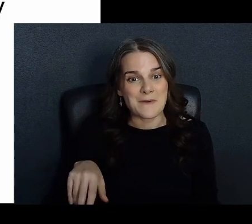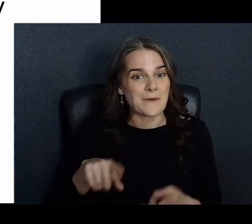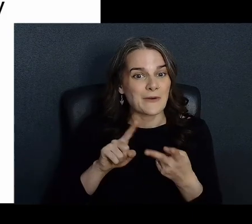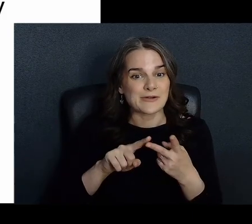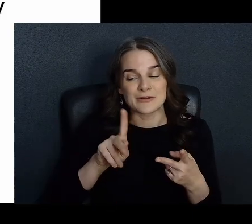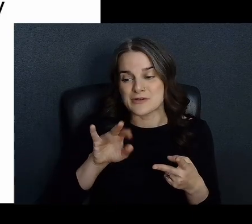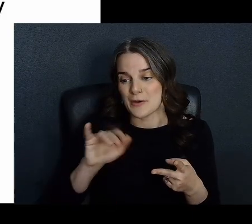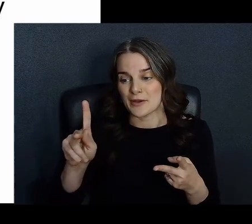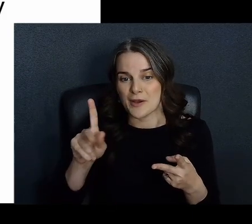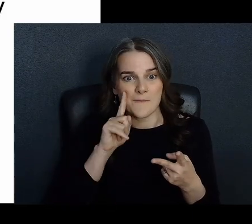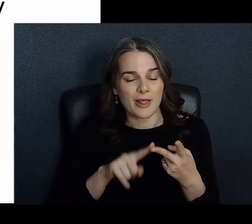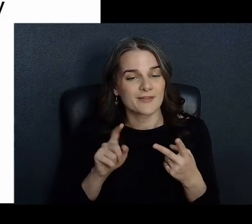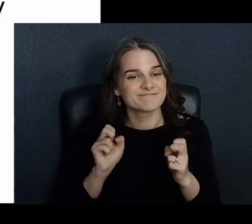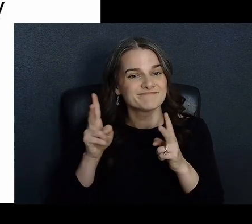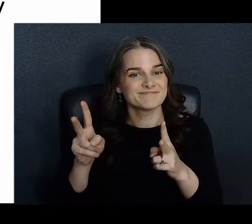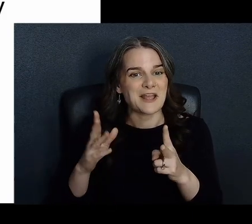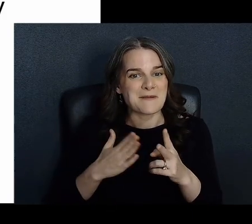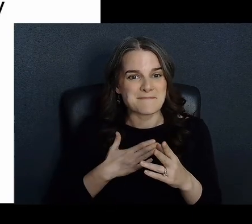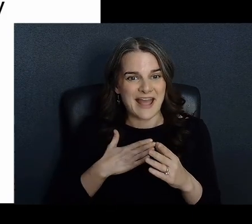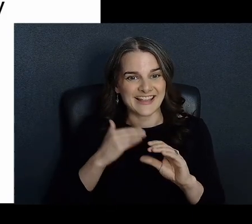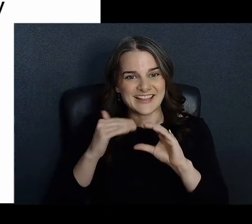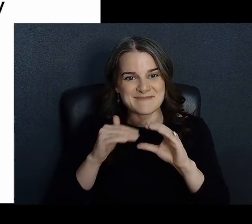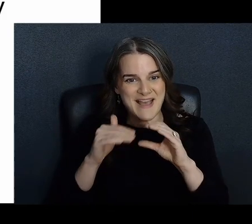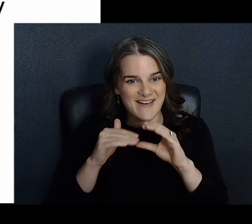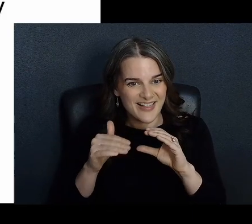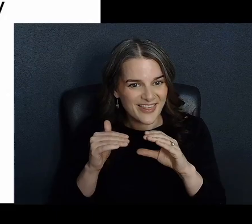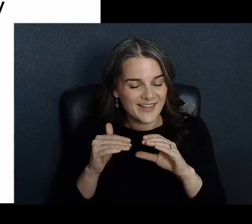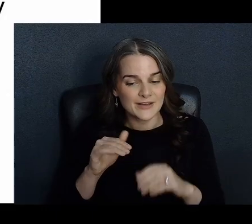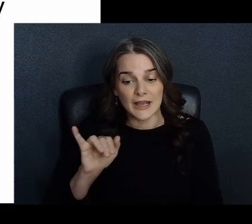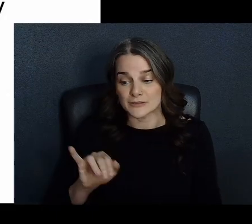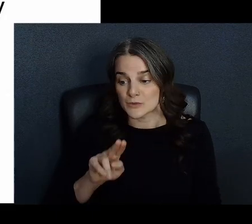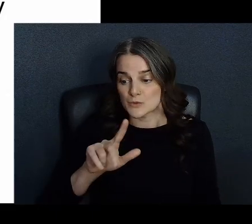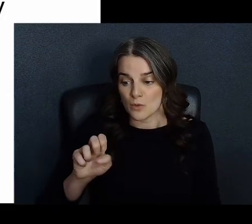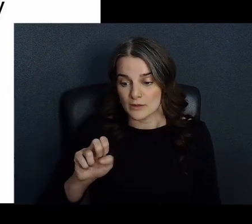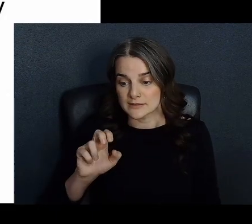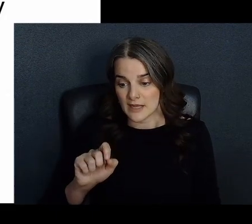my web-- or excuse me, my email address is jule.ann.lieberman